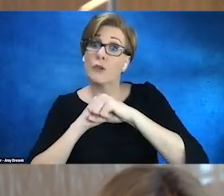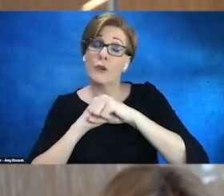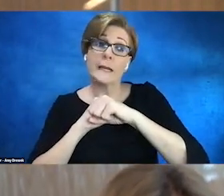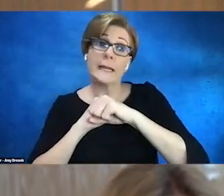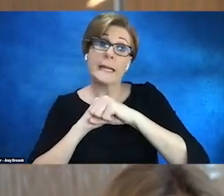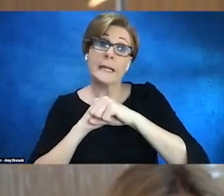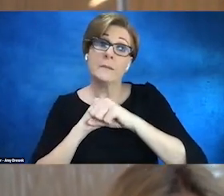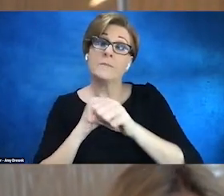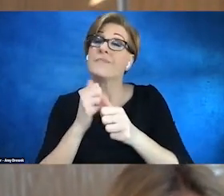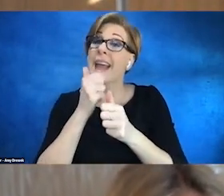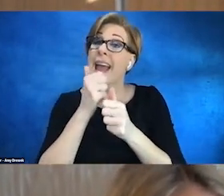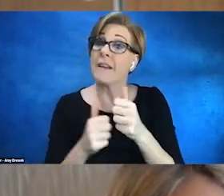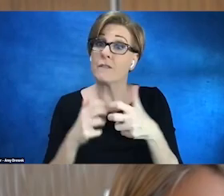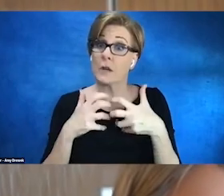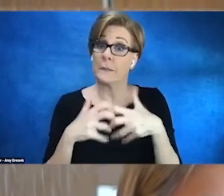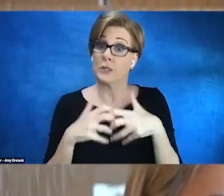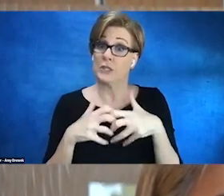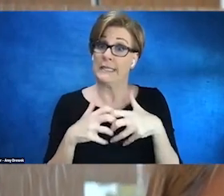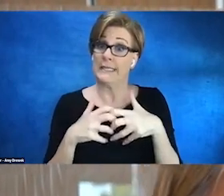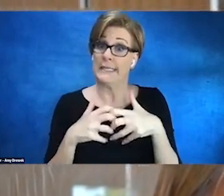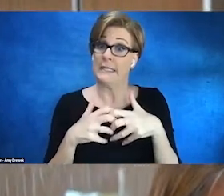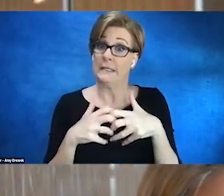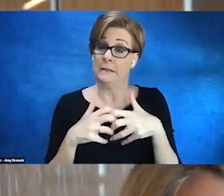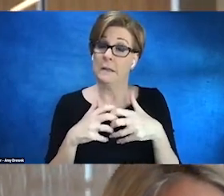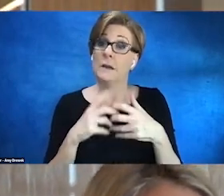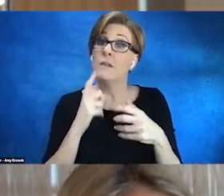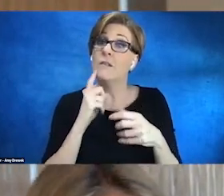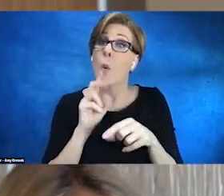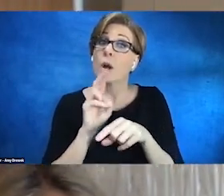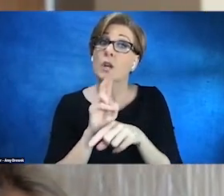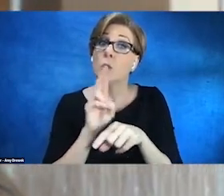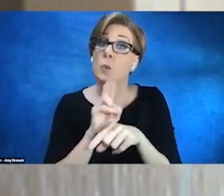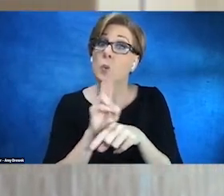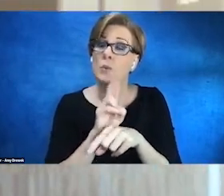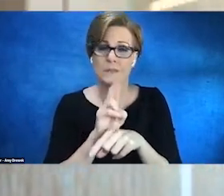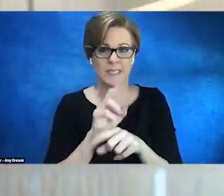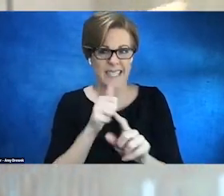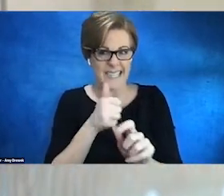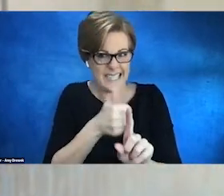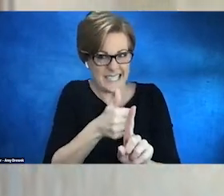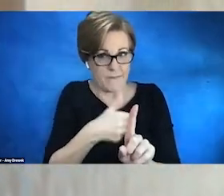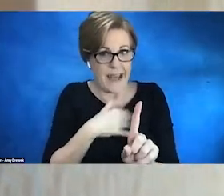tabulation equipment is every tabulator in order to be able to use it will have a very specific